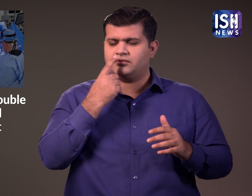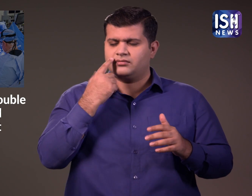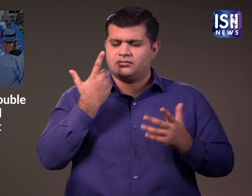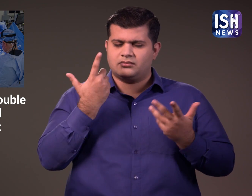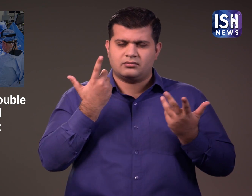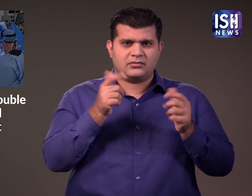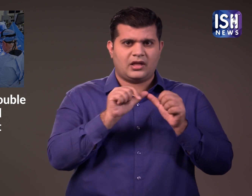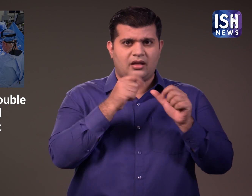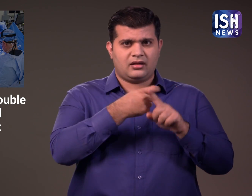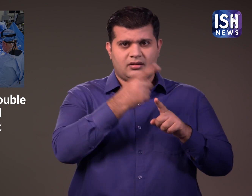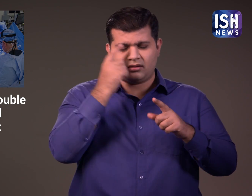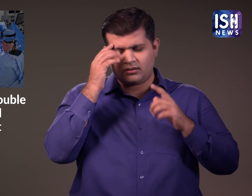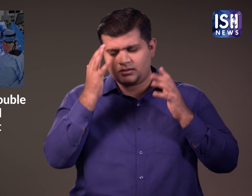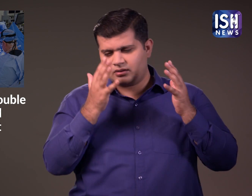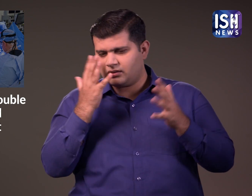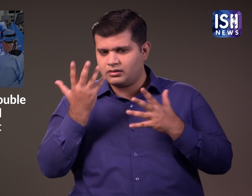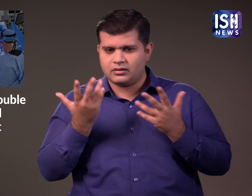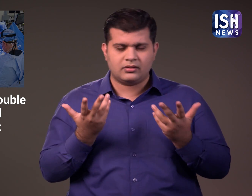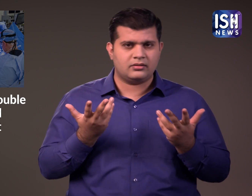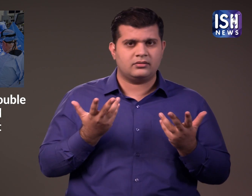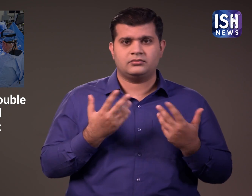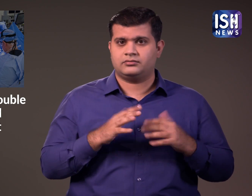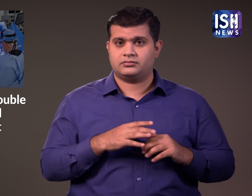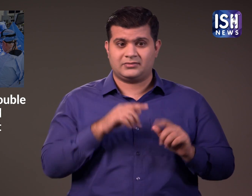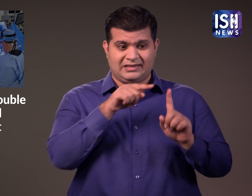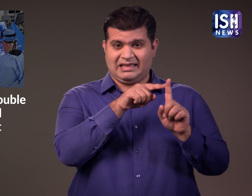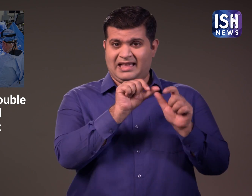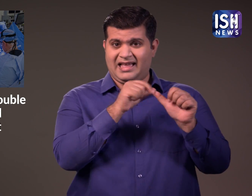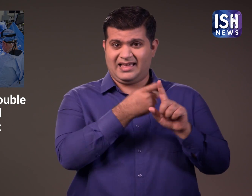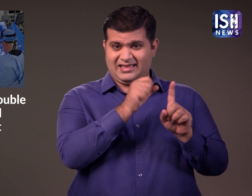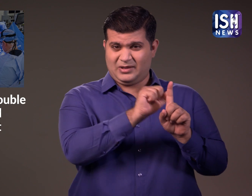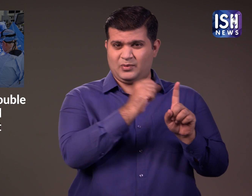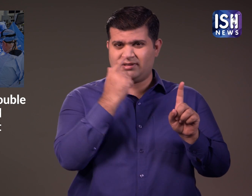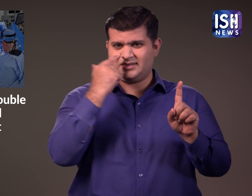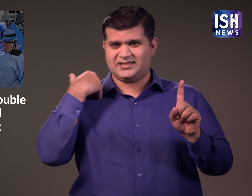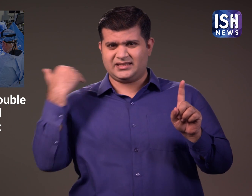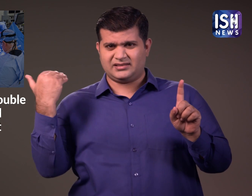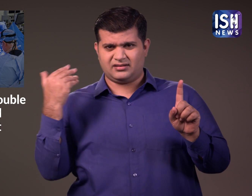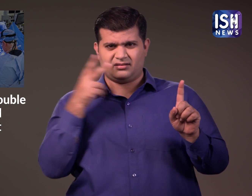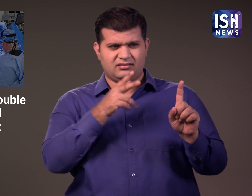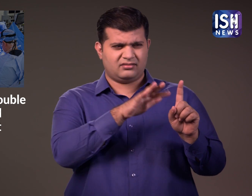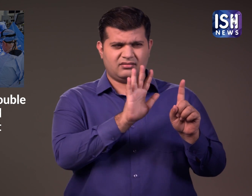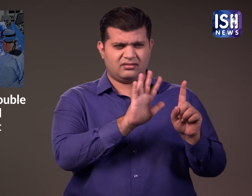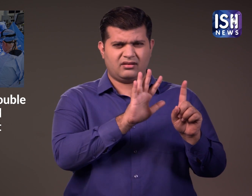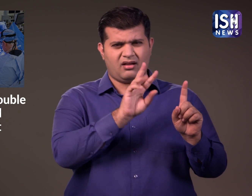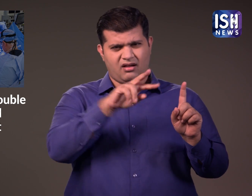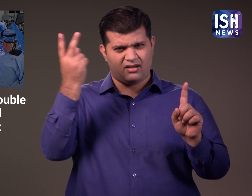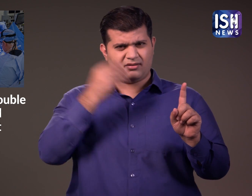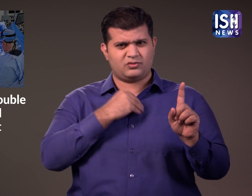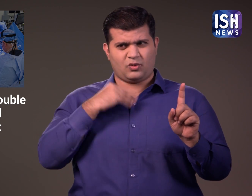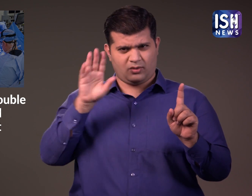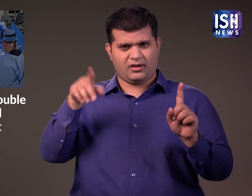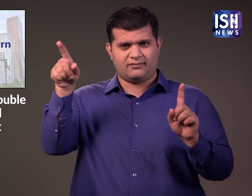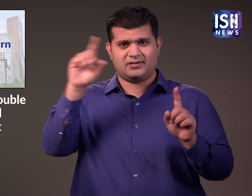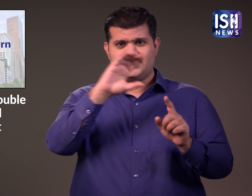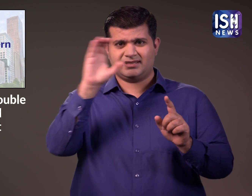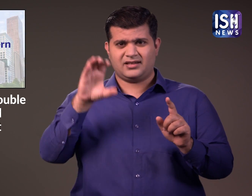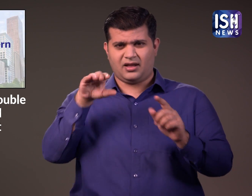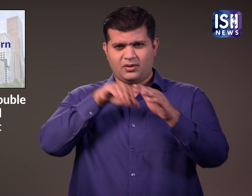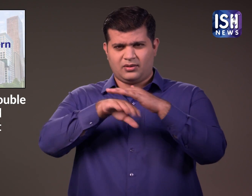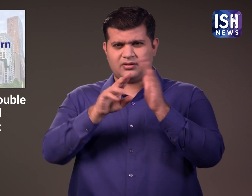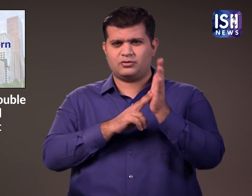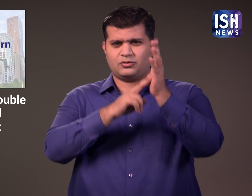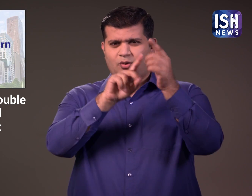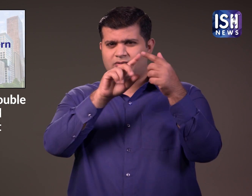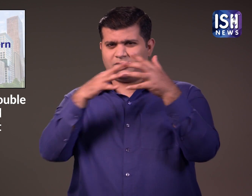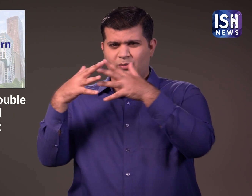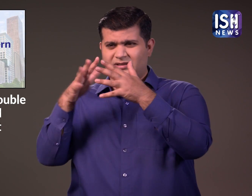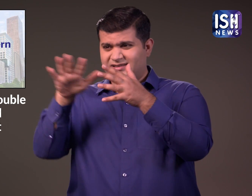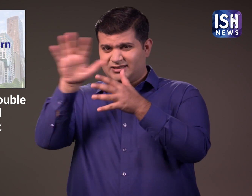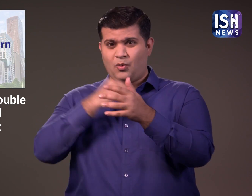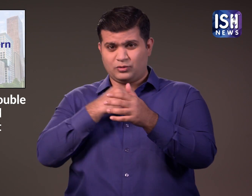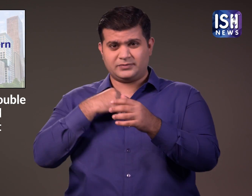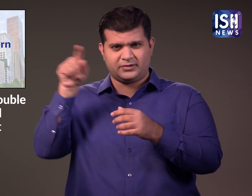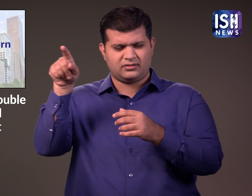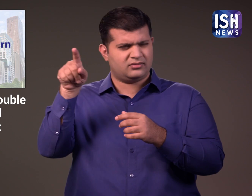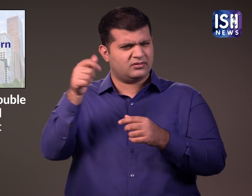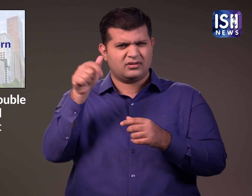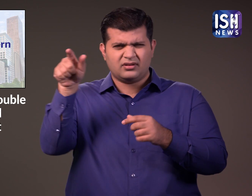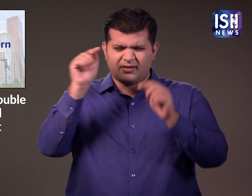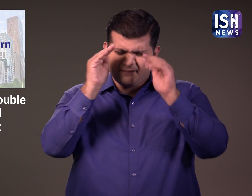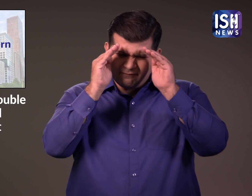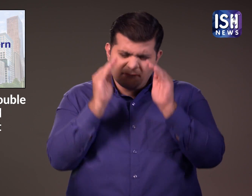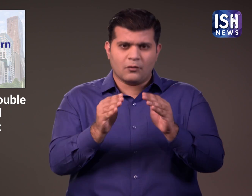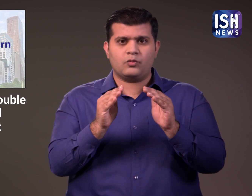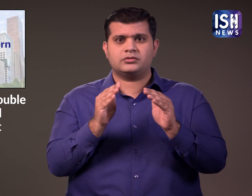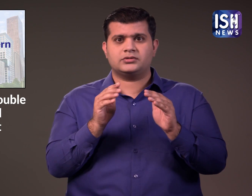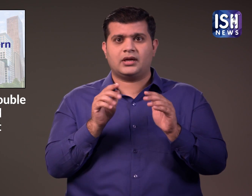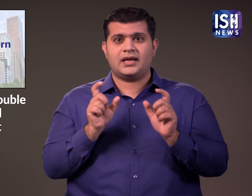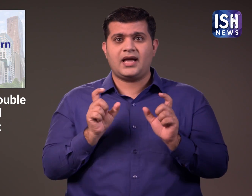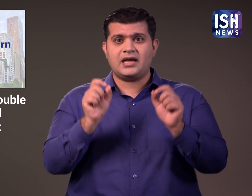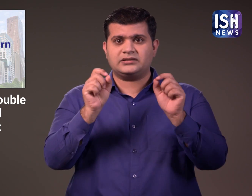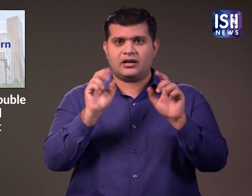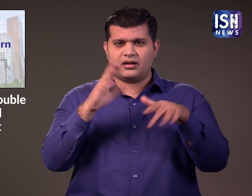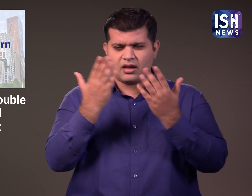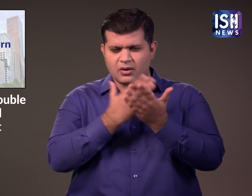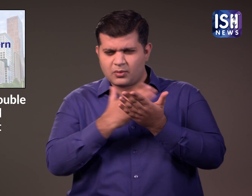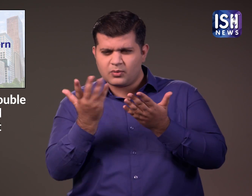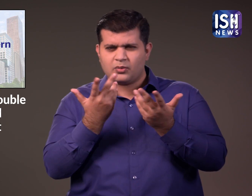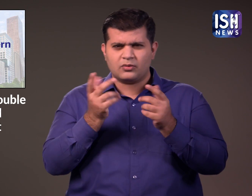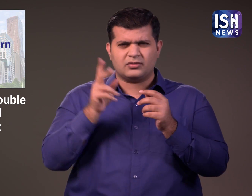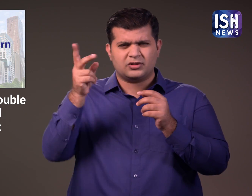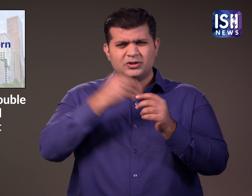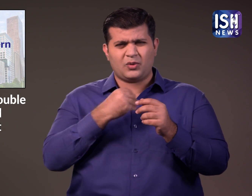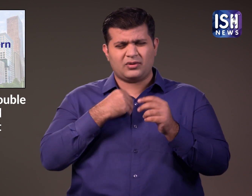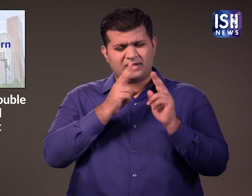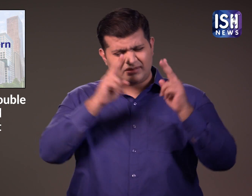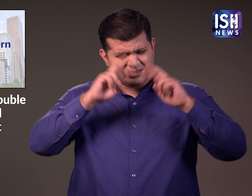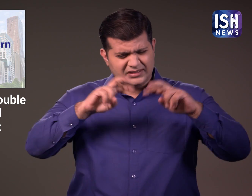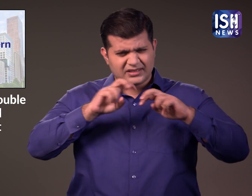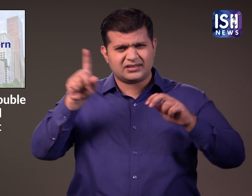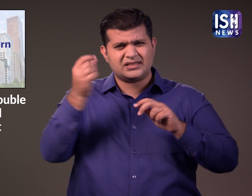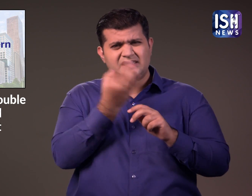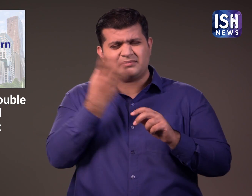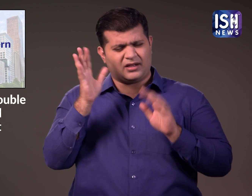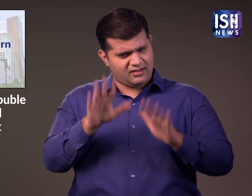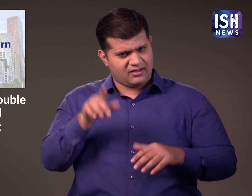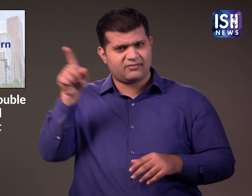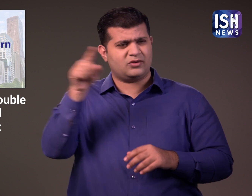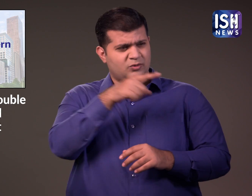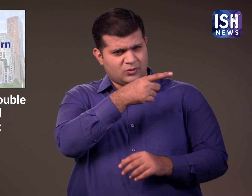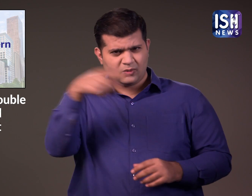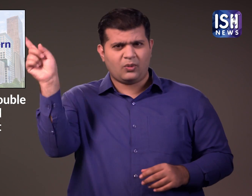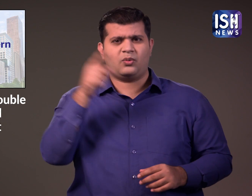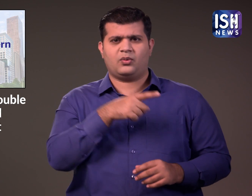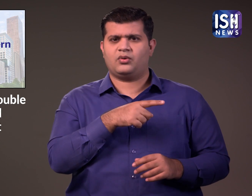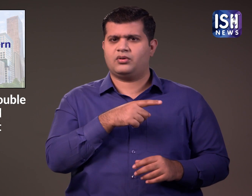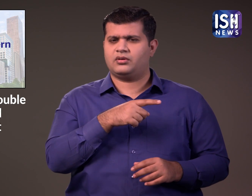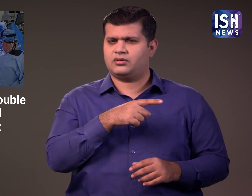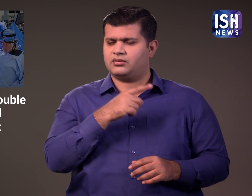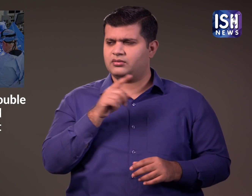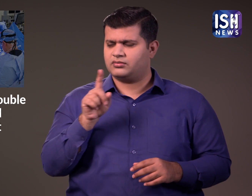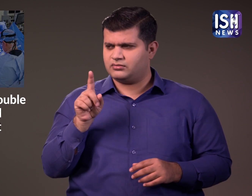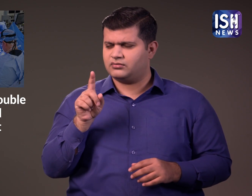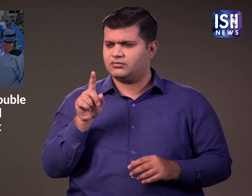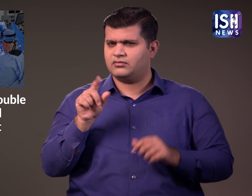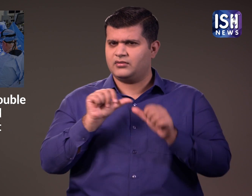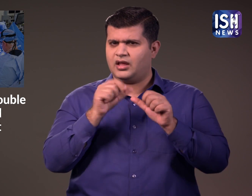But his sister, who had heard about the cancer research at Northwestern Medicine in Chicago, urged him to get another opinion.